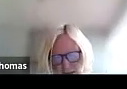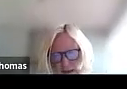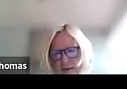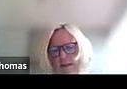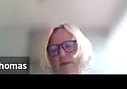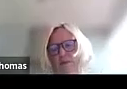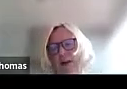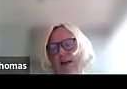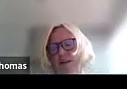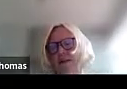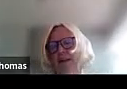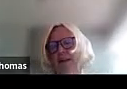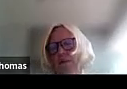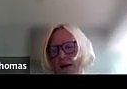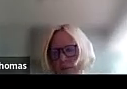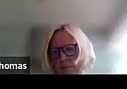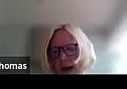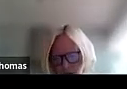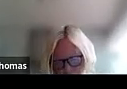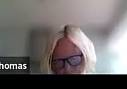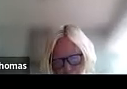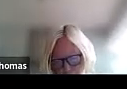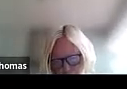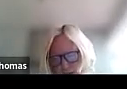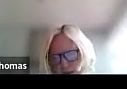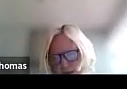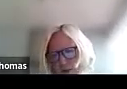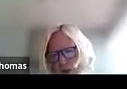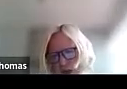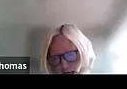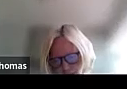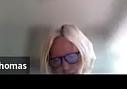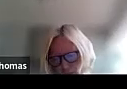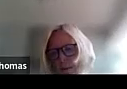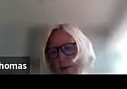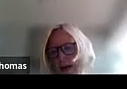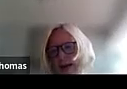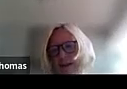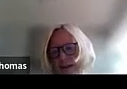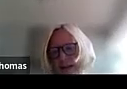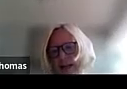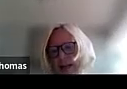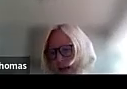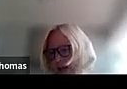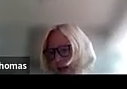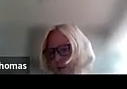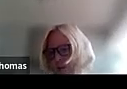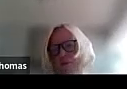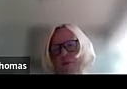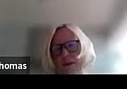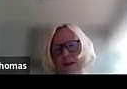Syphilis, we're maximising what we can achieve in one place and ideally in one visit.